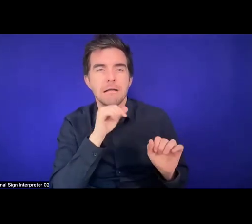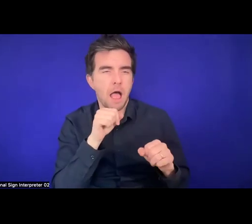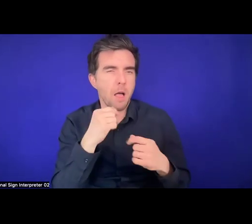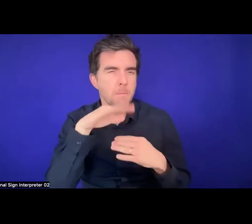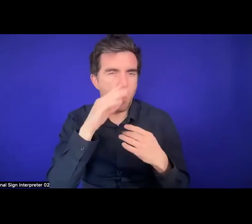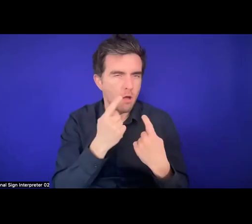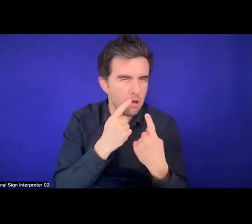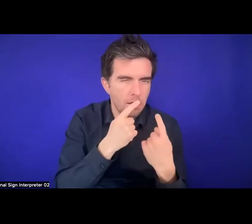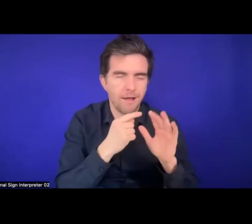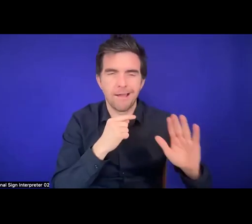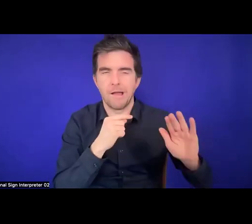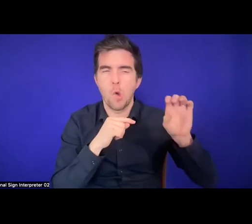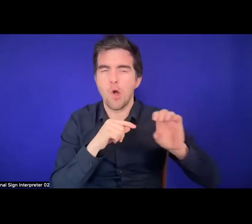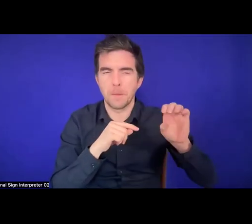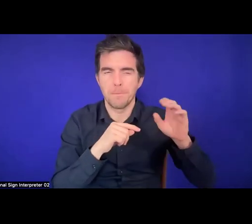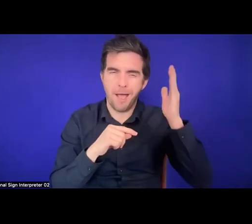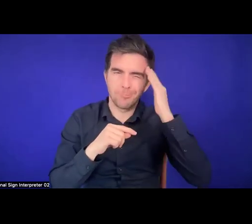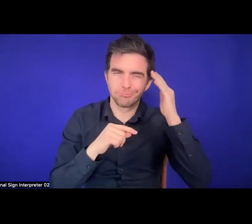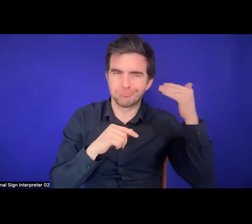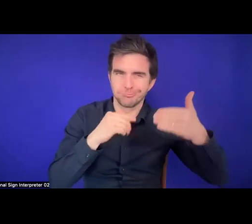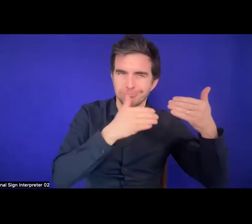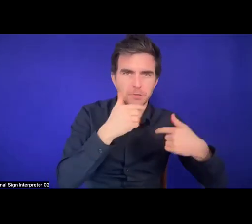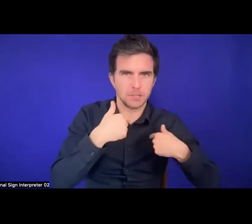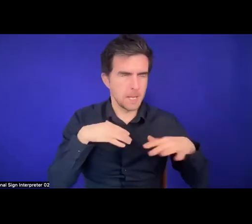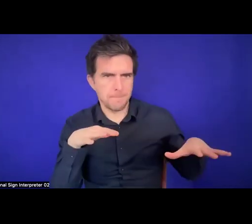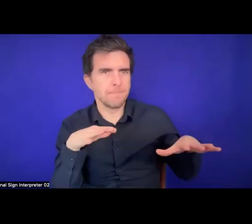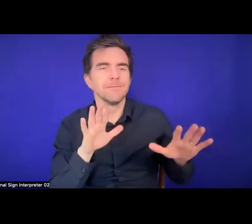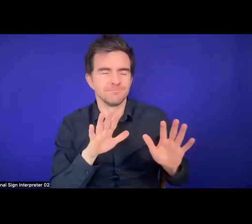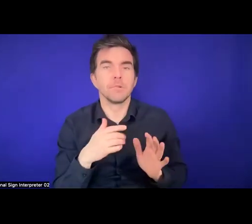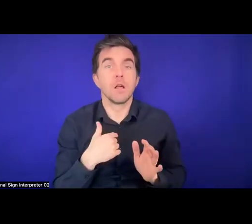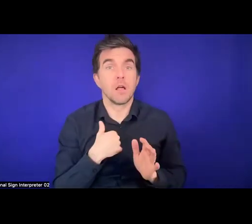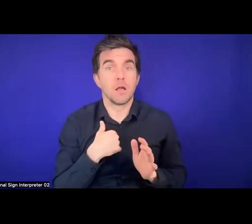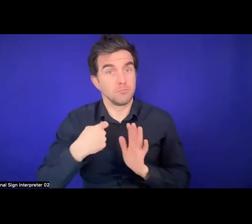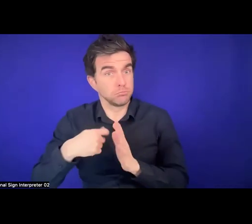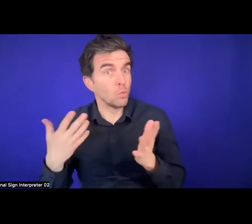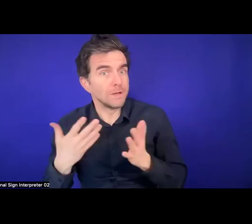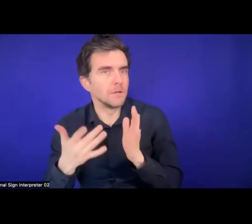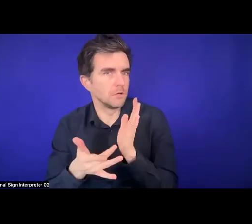specifically the impact of advanced digital technology like AI on the autonomy